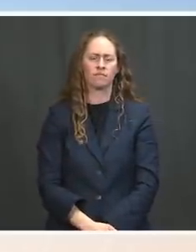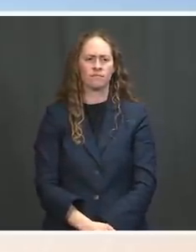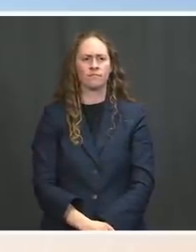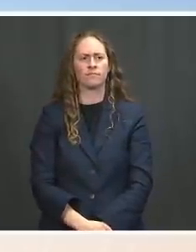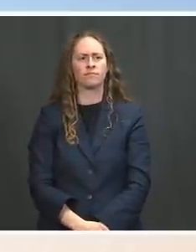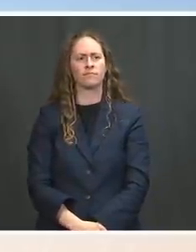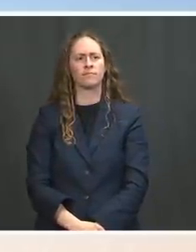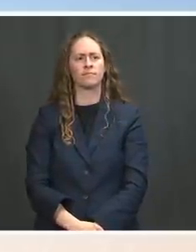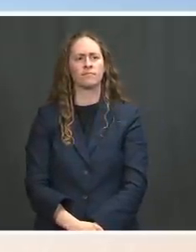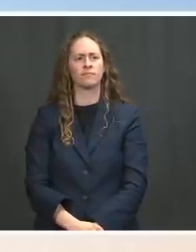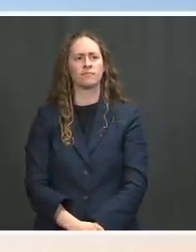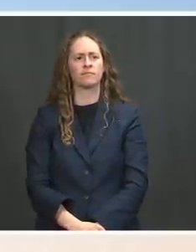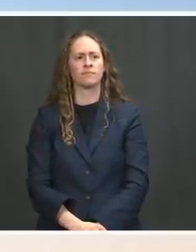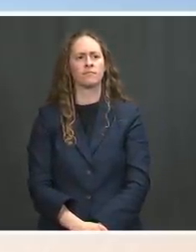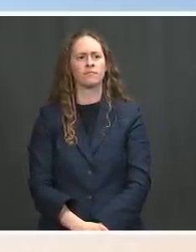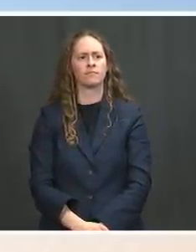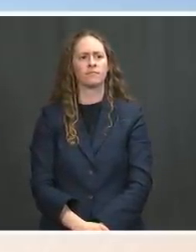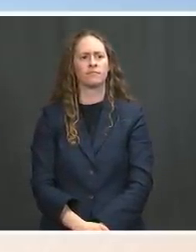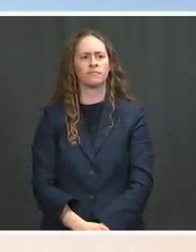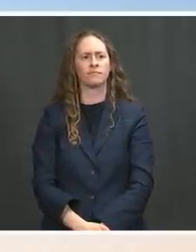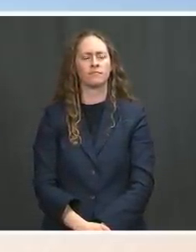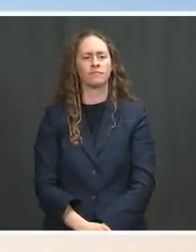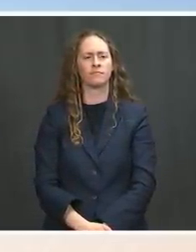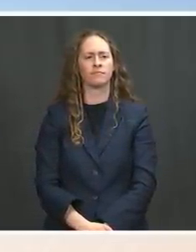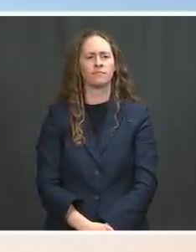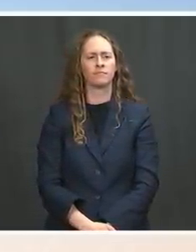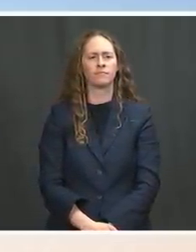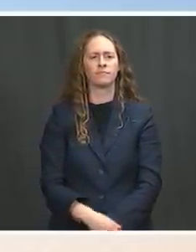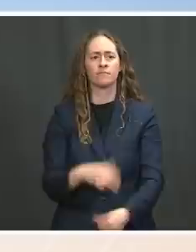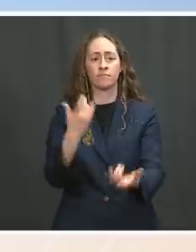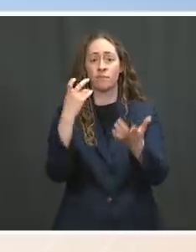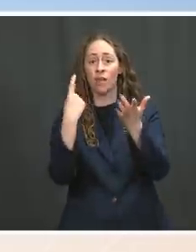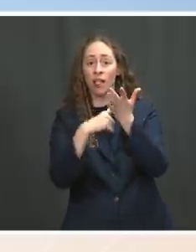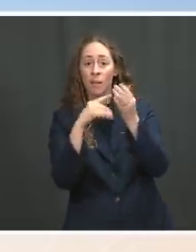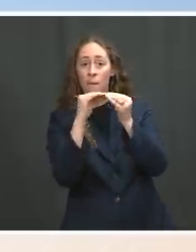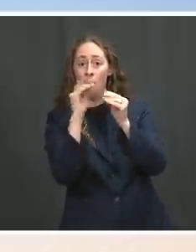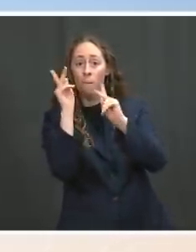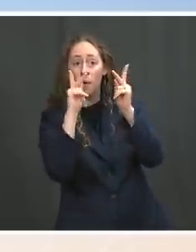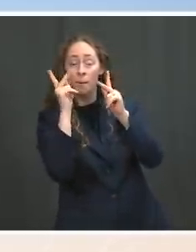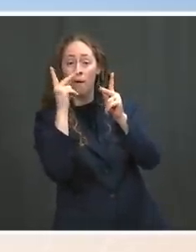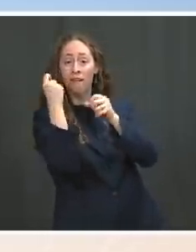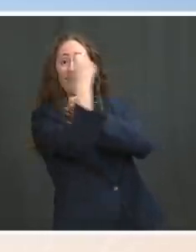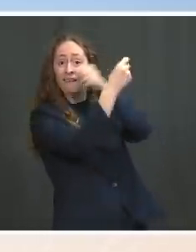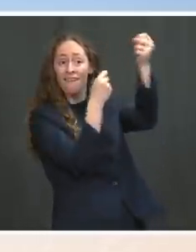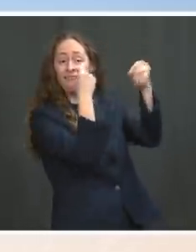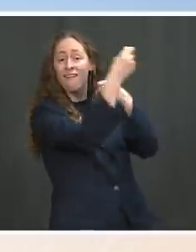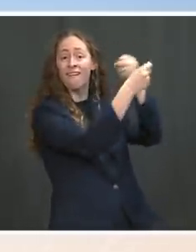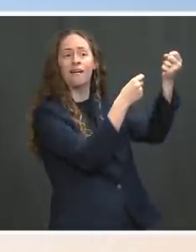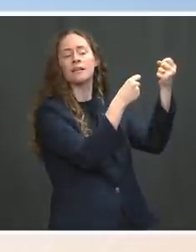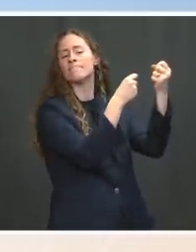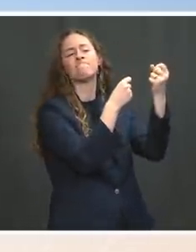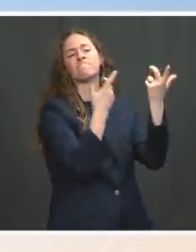but they'd be the appropriate entity for that. Go ahead. >> The Press: Thanks, Jen. And thanks for continuing to take questions despite this weird situation.